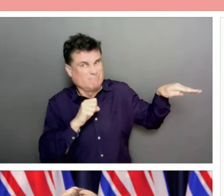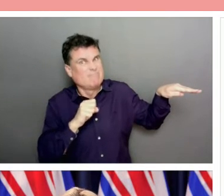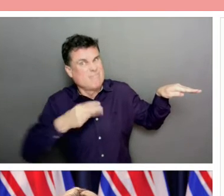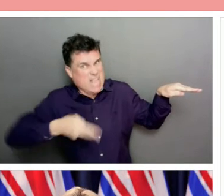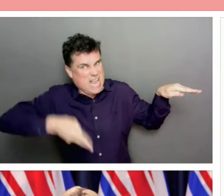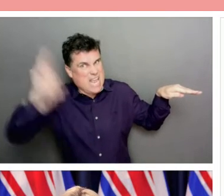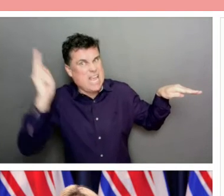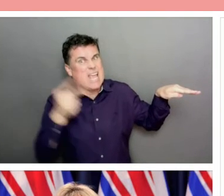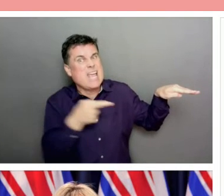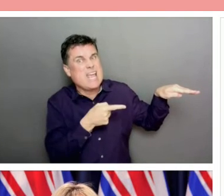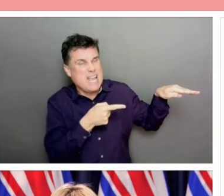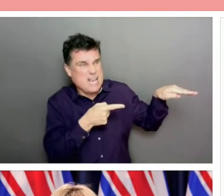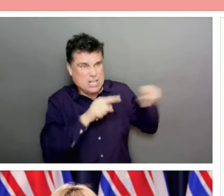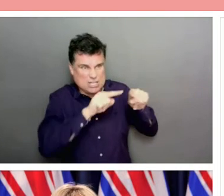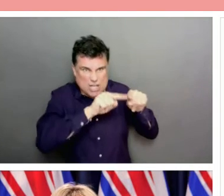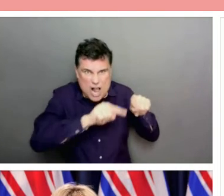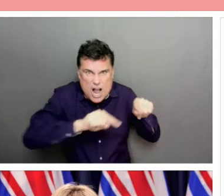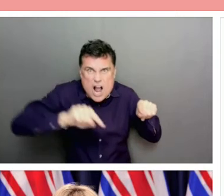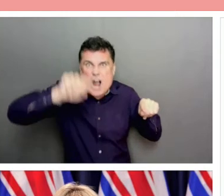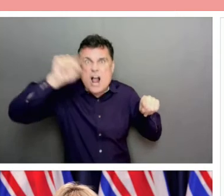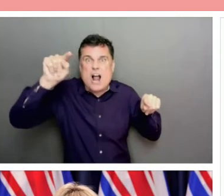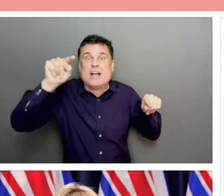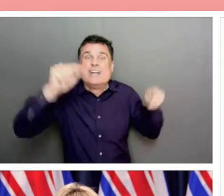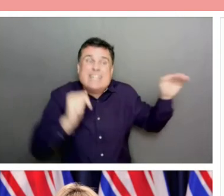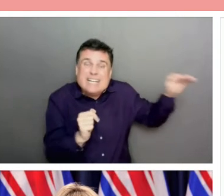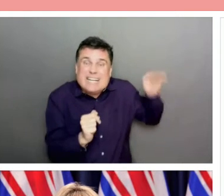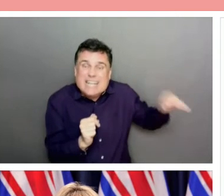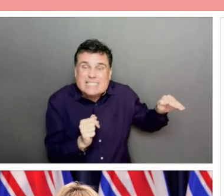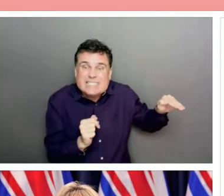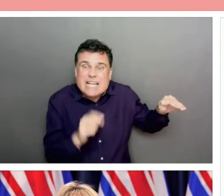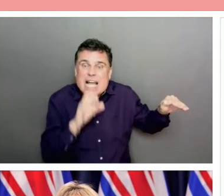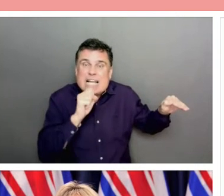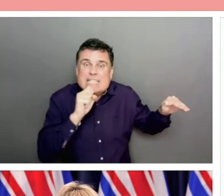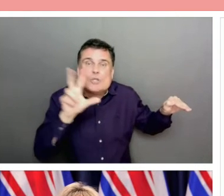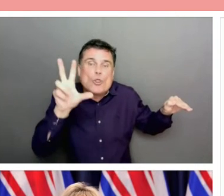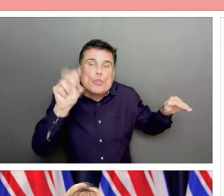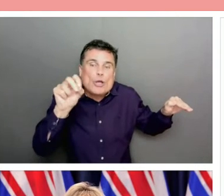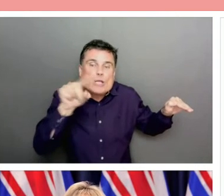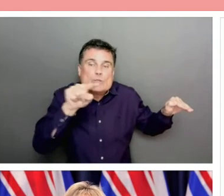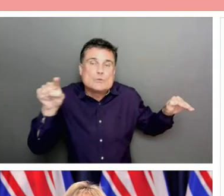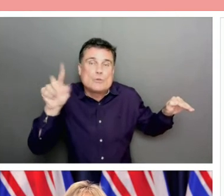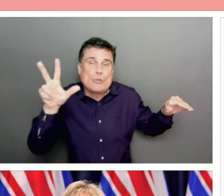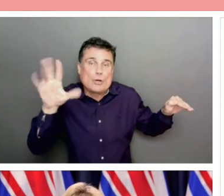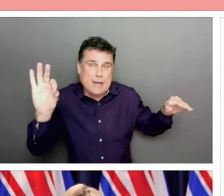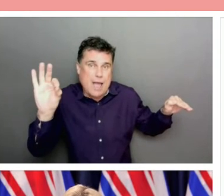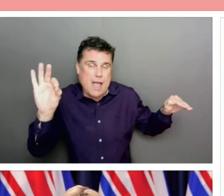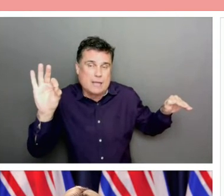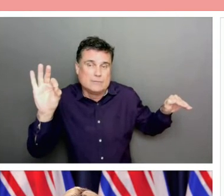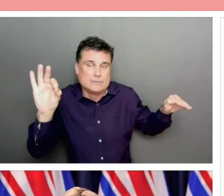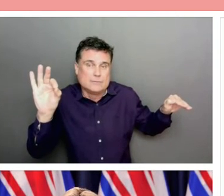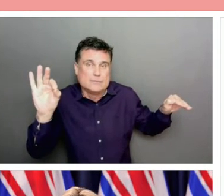lines at the top. But also, very importantly, we've been watching carefully the trajectory in school aged